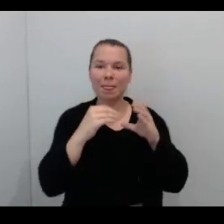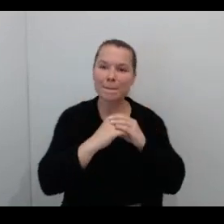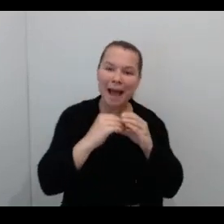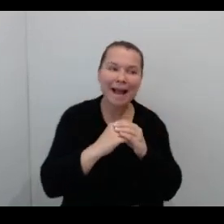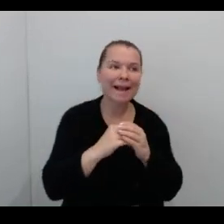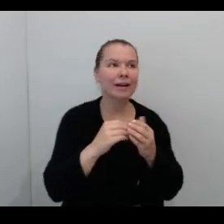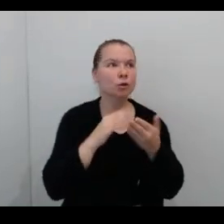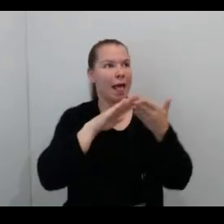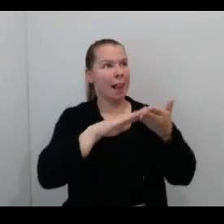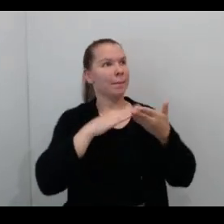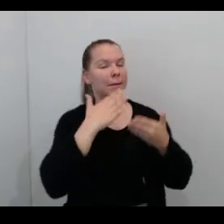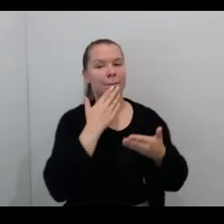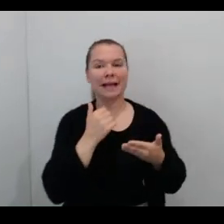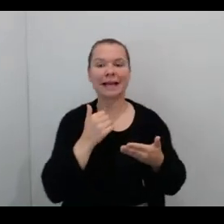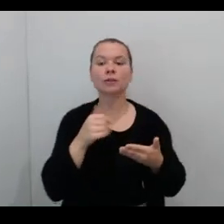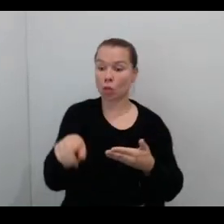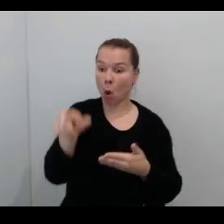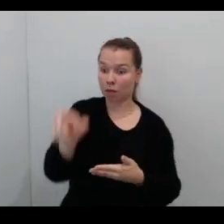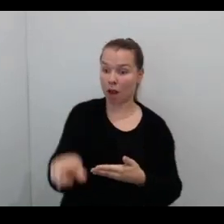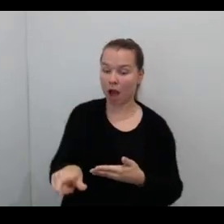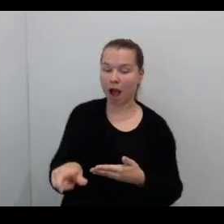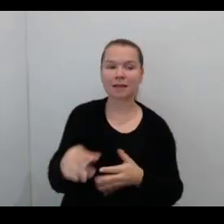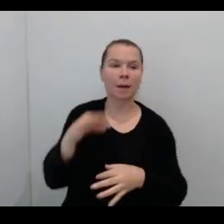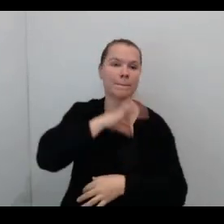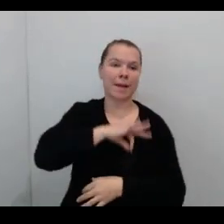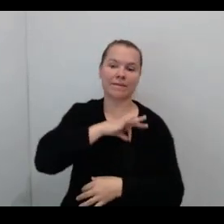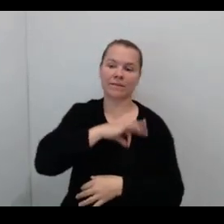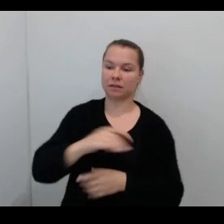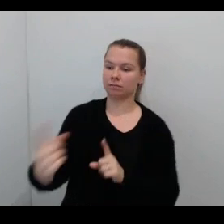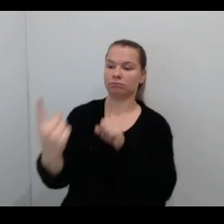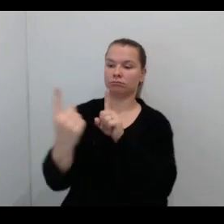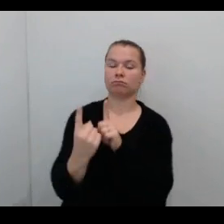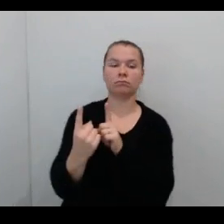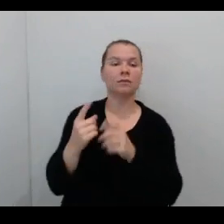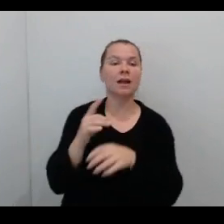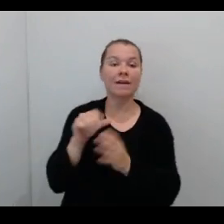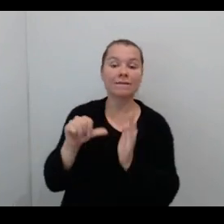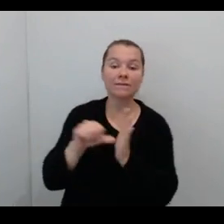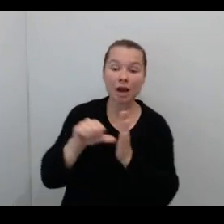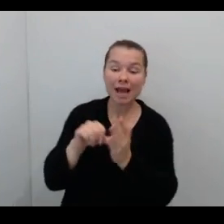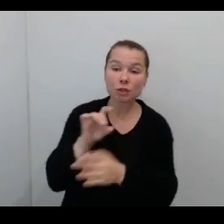That client would definitely benefit from some financial counselling because then we